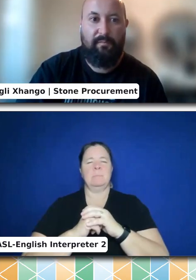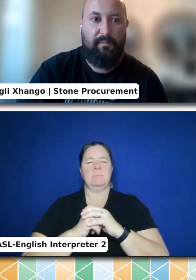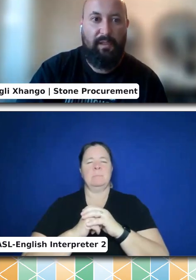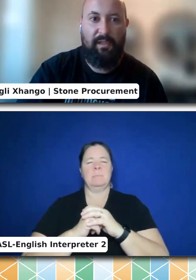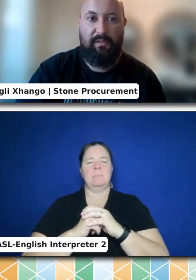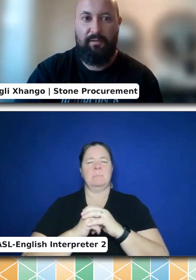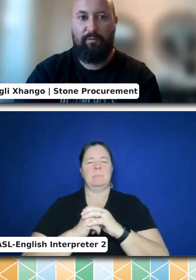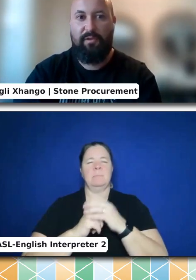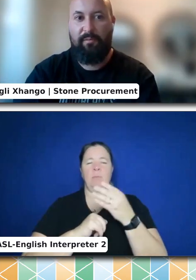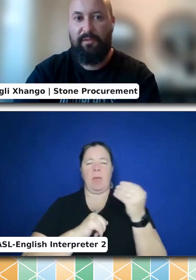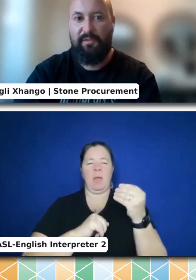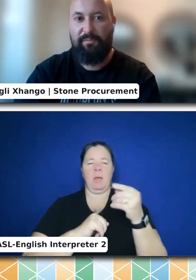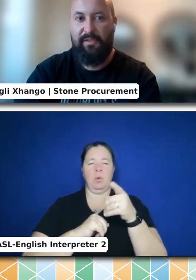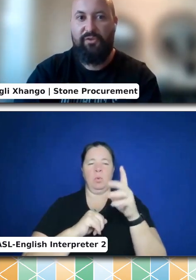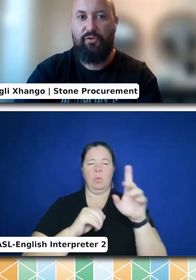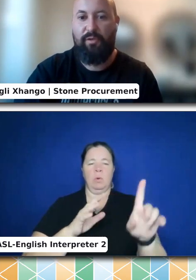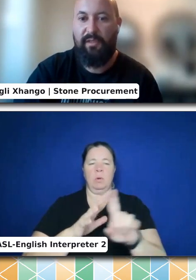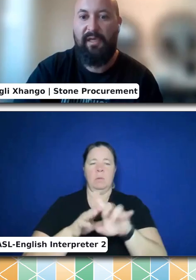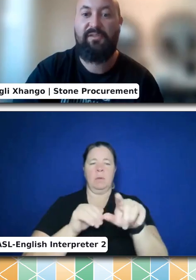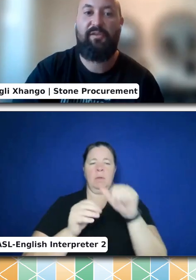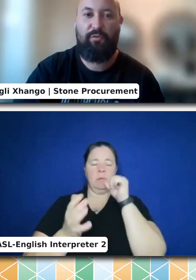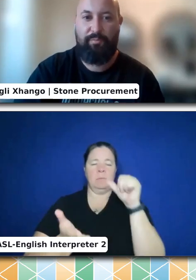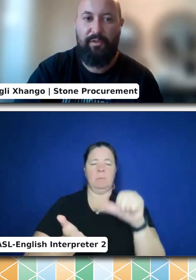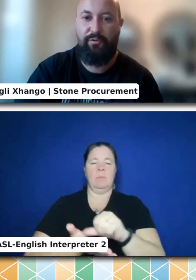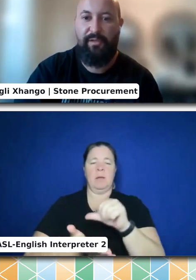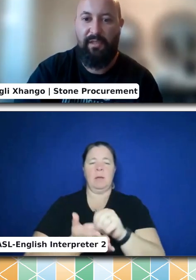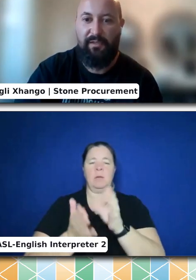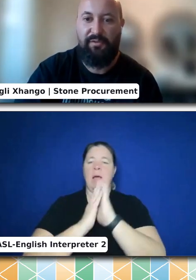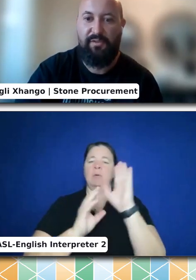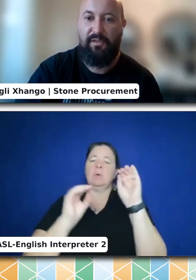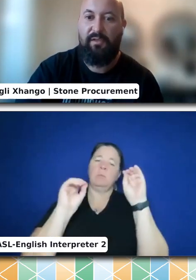And you will come up on this page asking you to put in your email address.